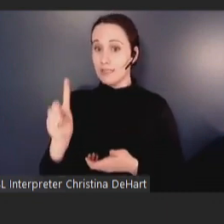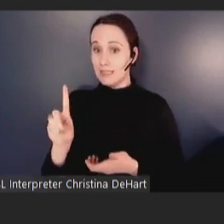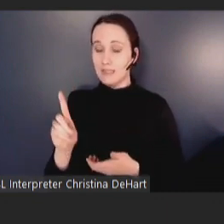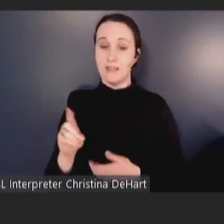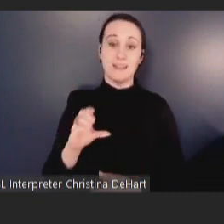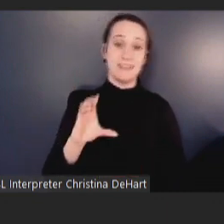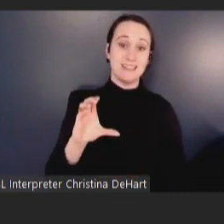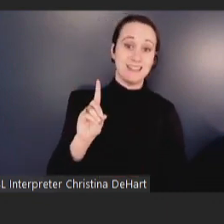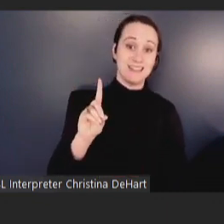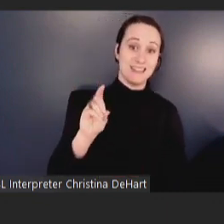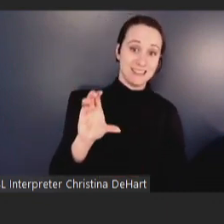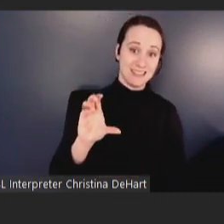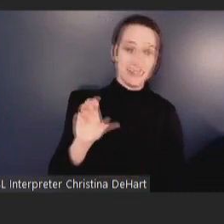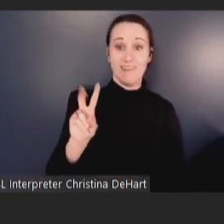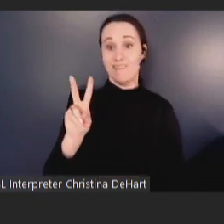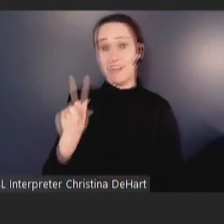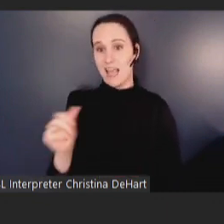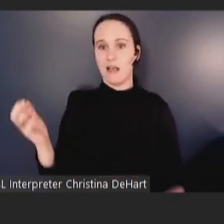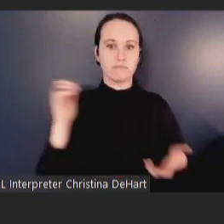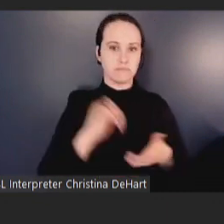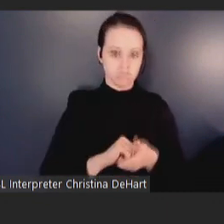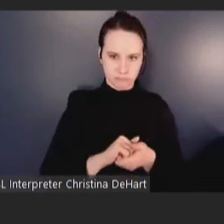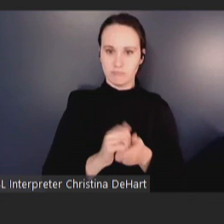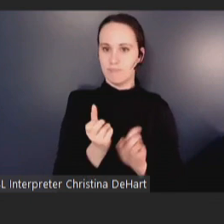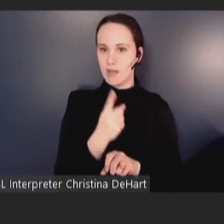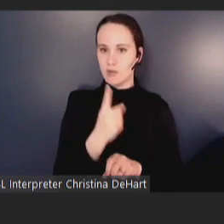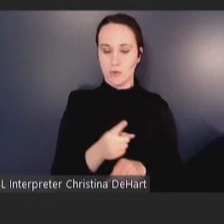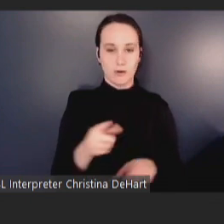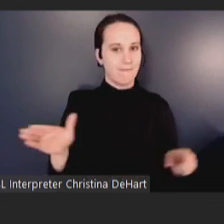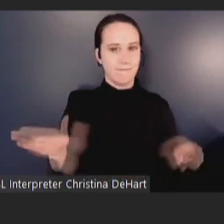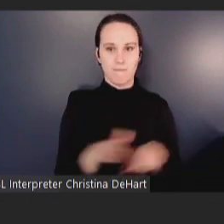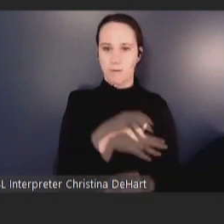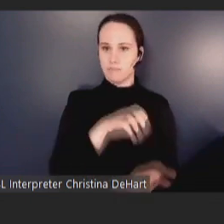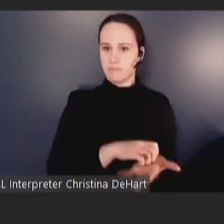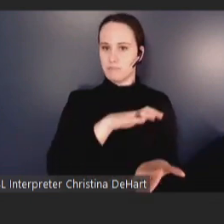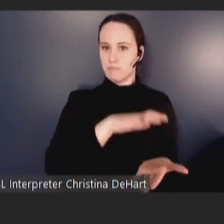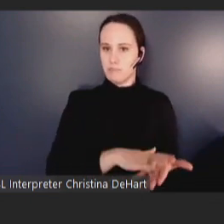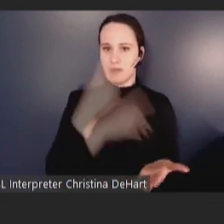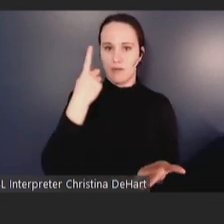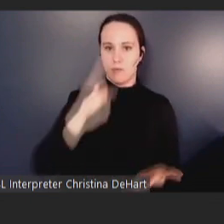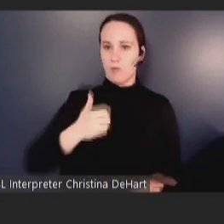to enhance completeness of vaccine records of service members and their dependents. Its goal